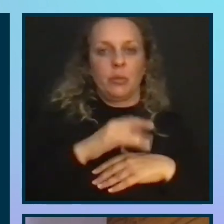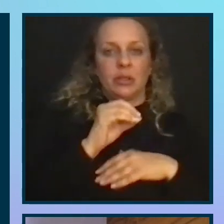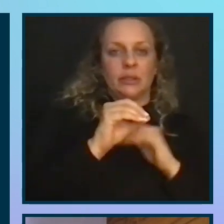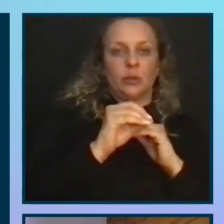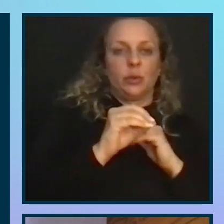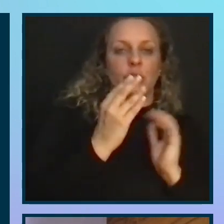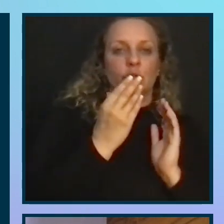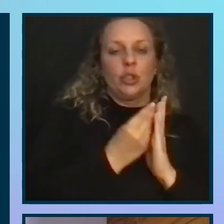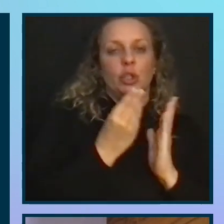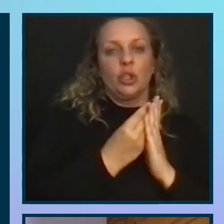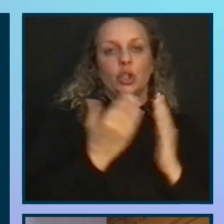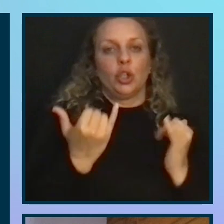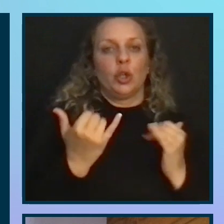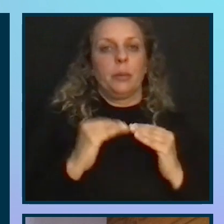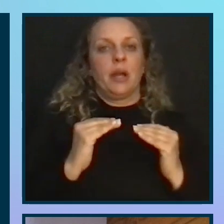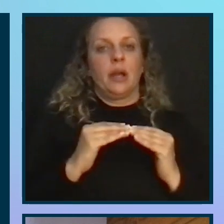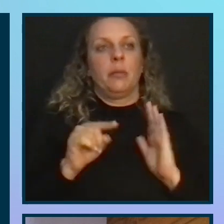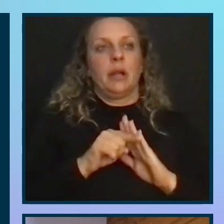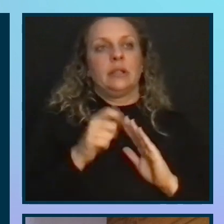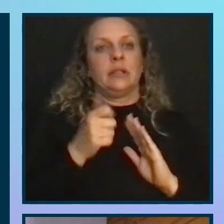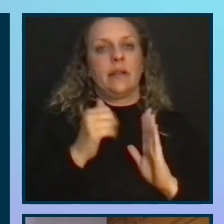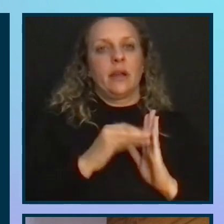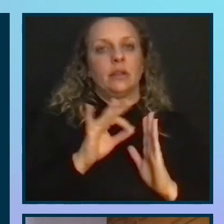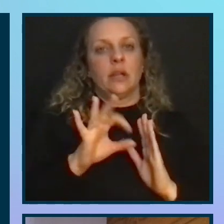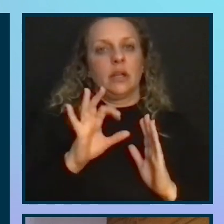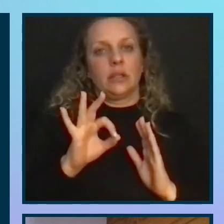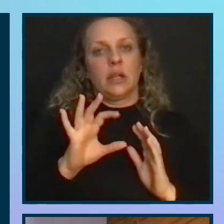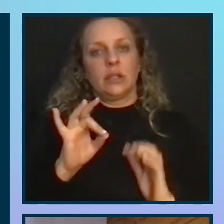current balance minus $10,998,